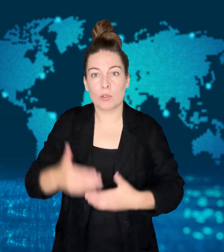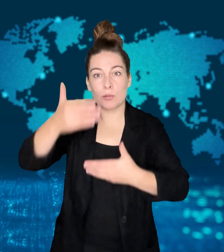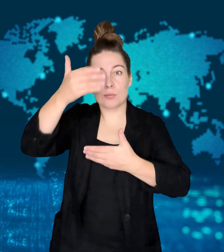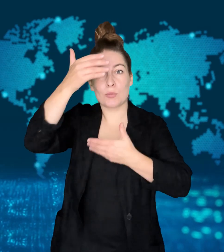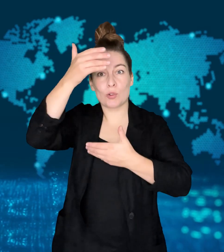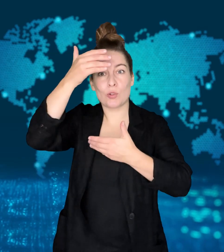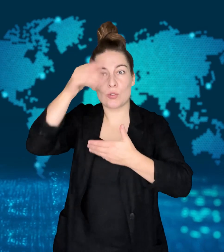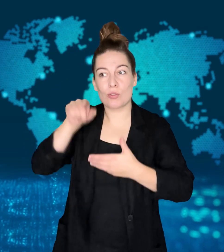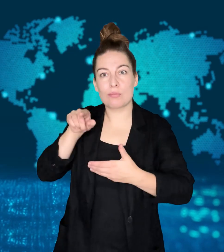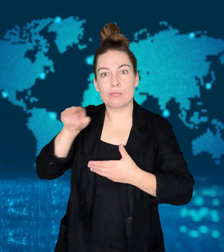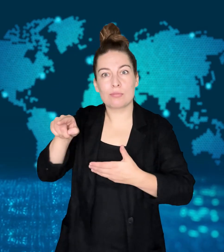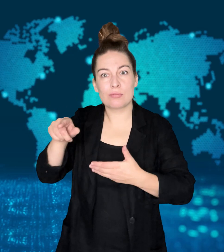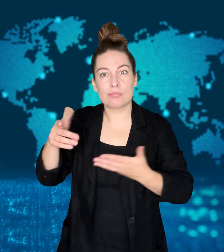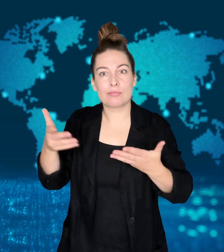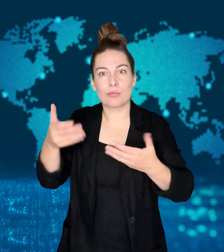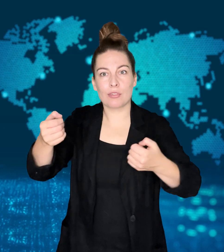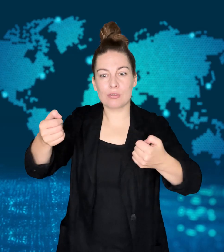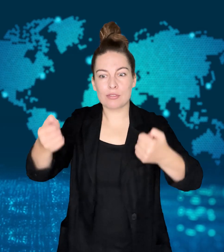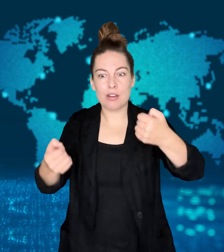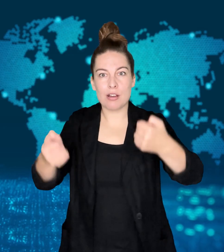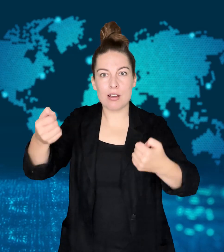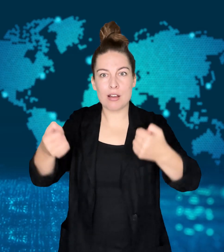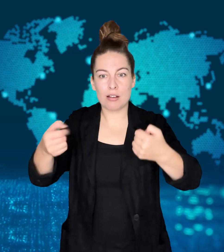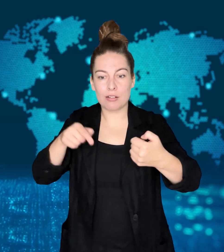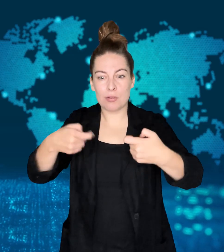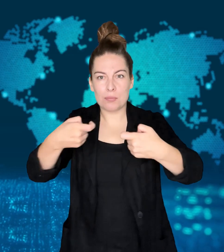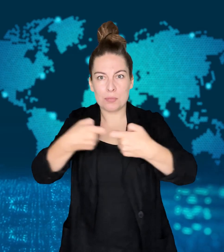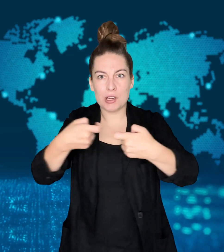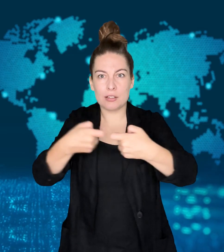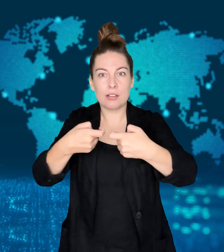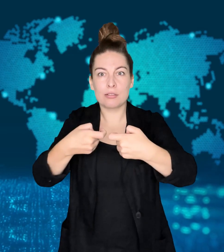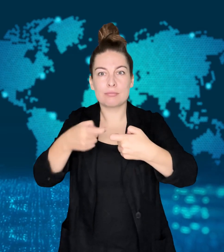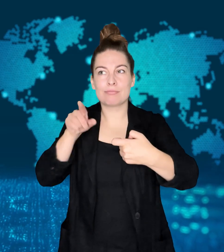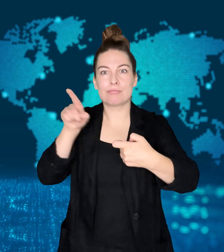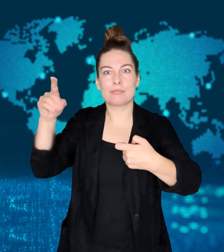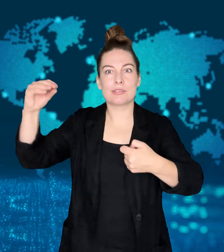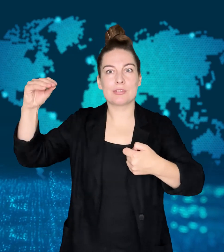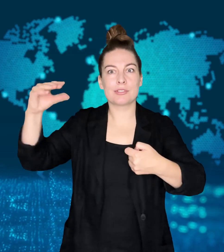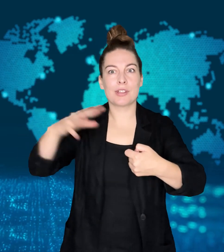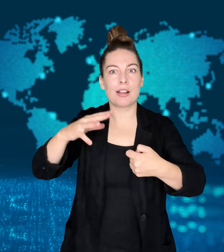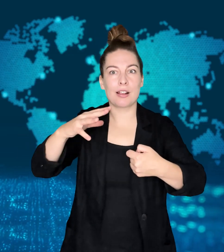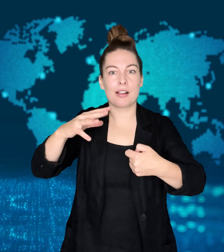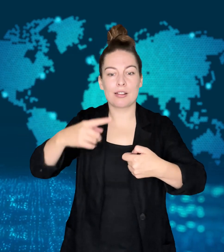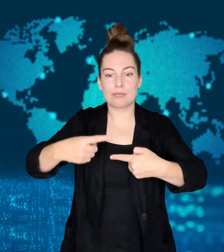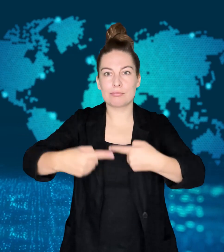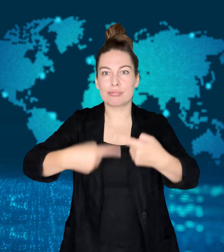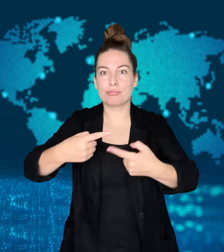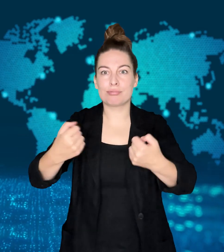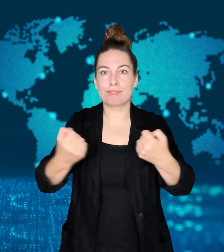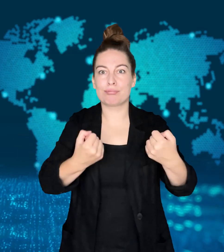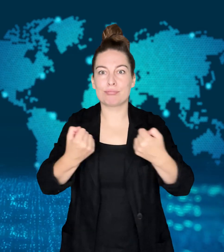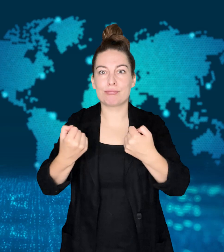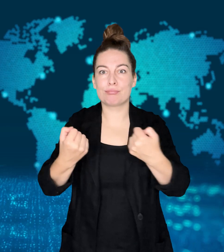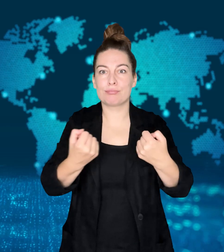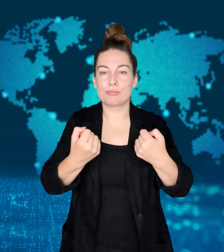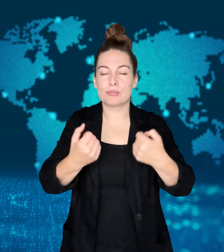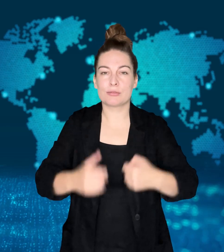Solar powered off-road car